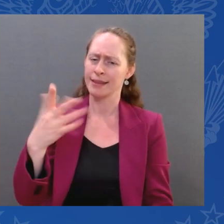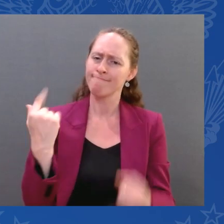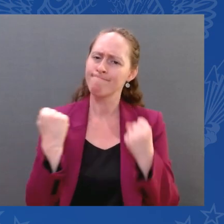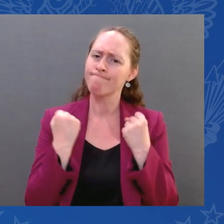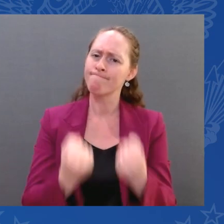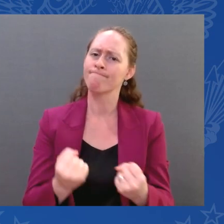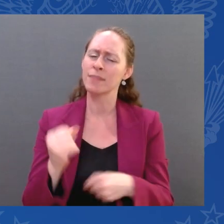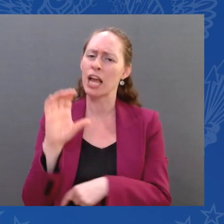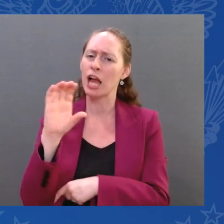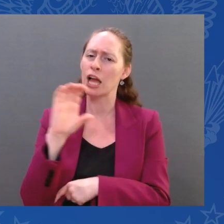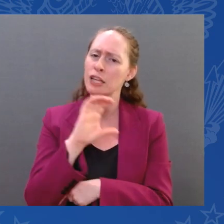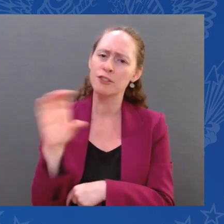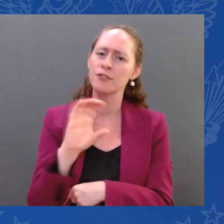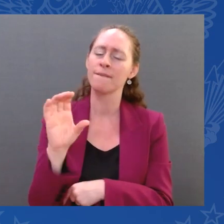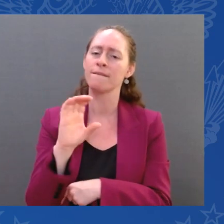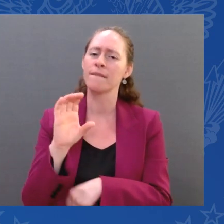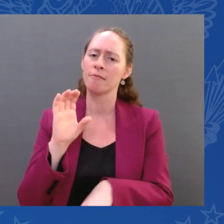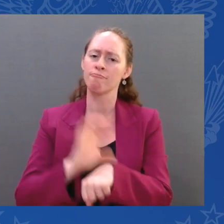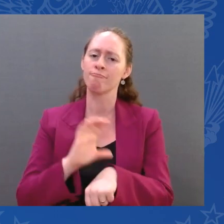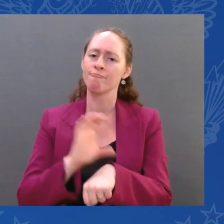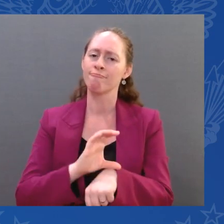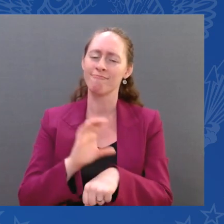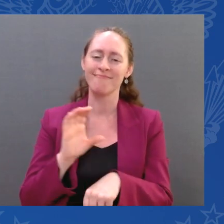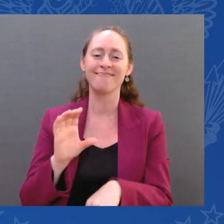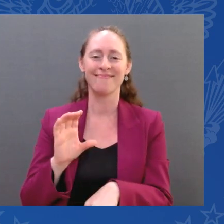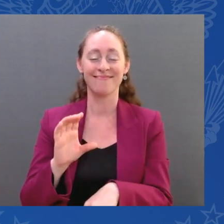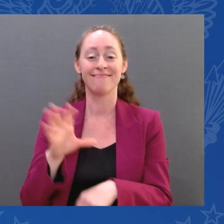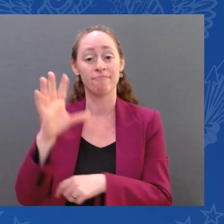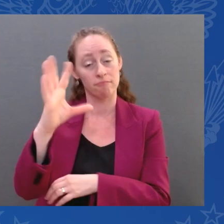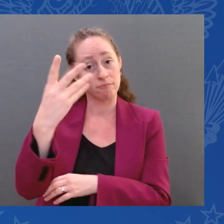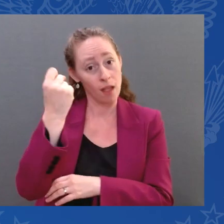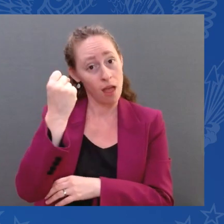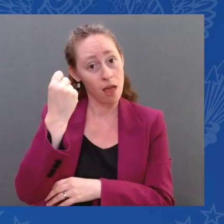there's a whole all on comparative theology. I know, Alan, sorry.